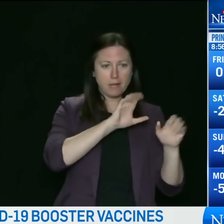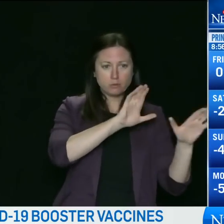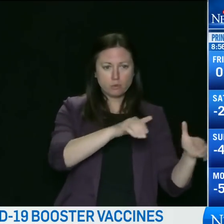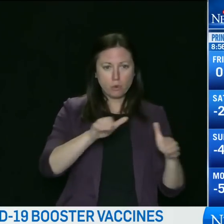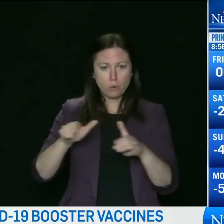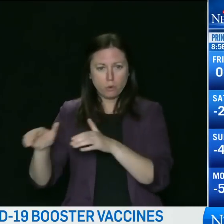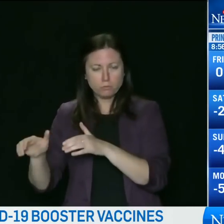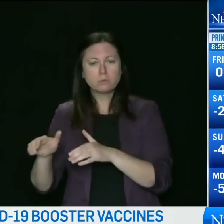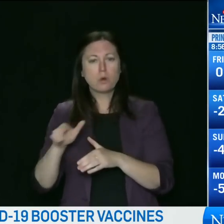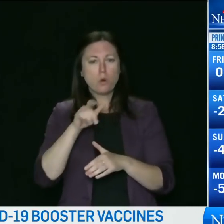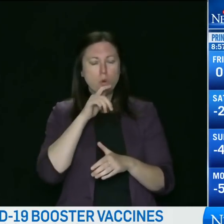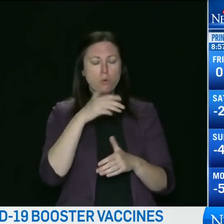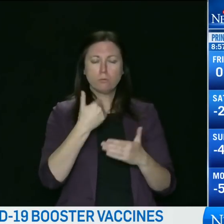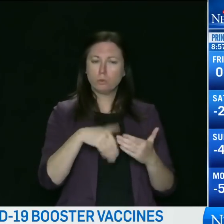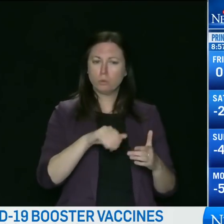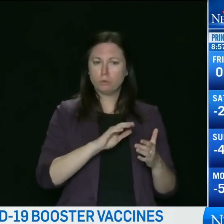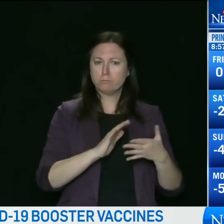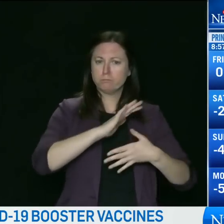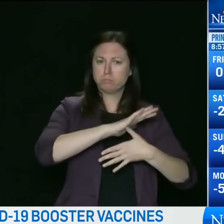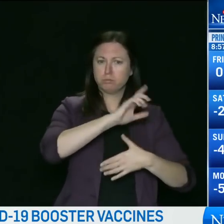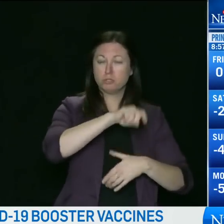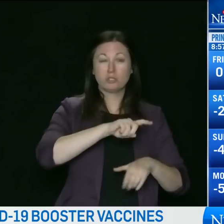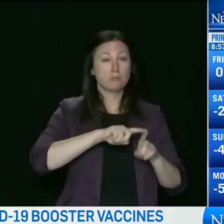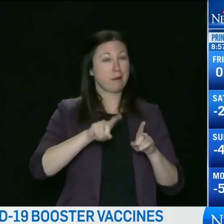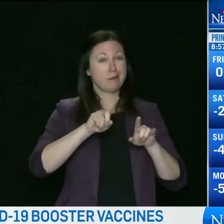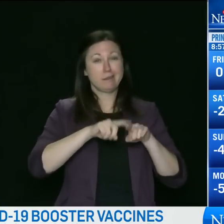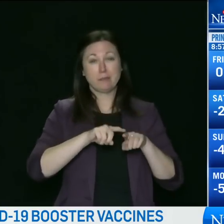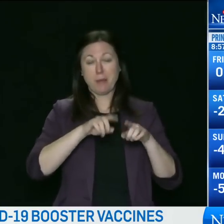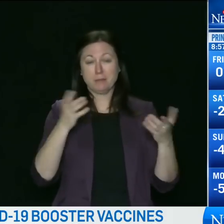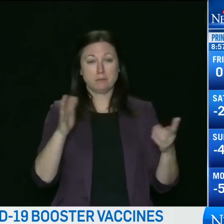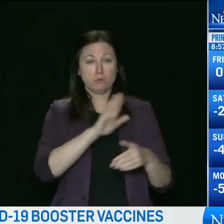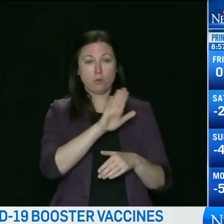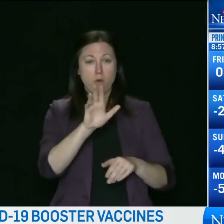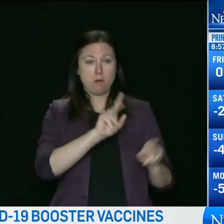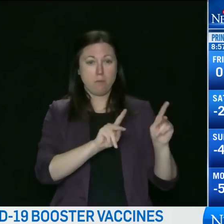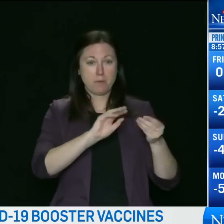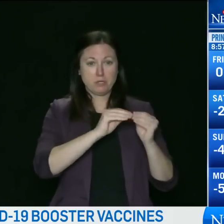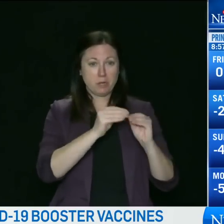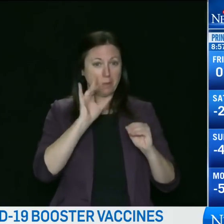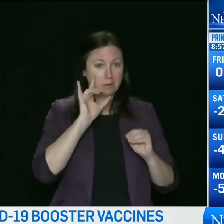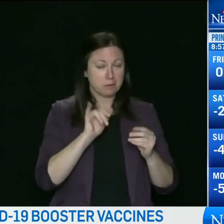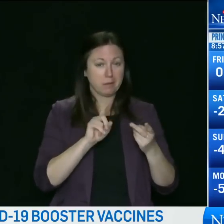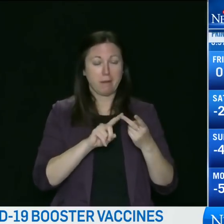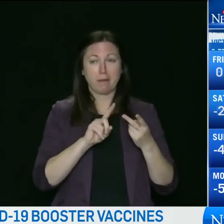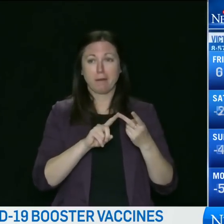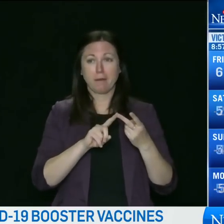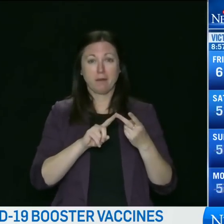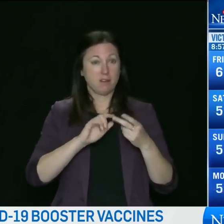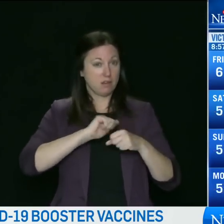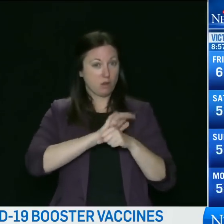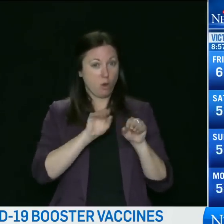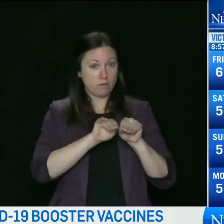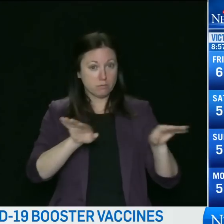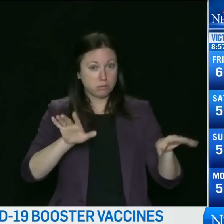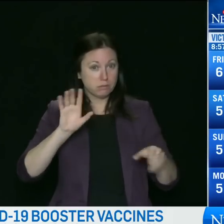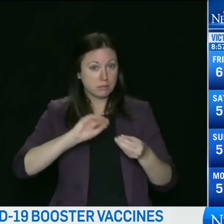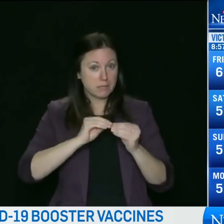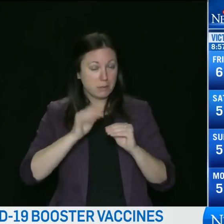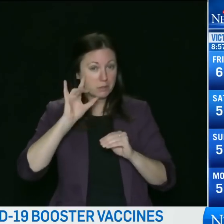SOME GUIDANCE AS TO WHICH AGE-GROUP SHOULD RECEIVE THE STRONGEST FOCUS? BUT IT DEPENDS ON YOUR